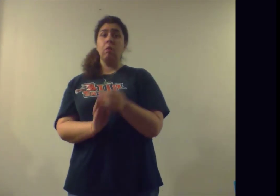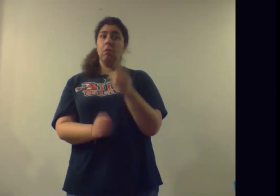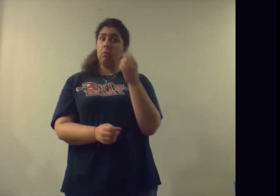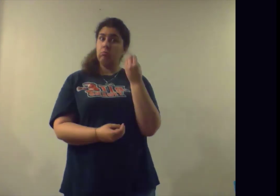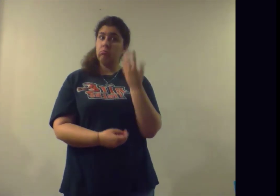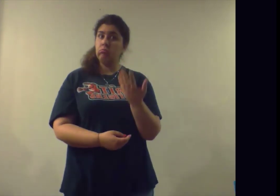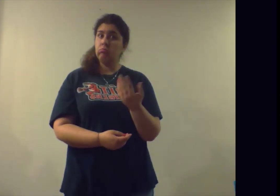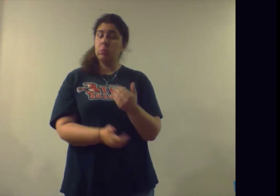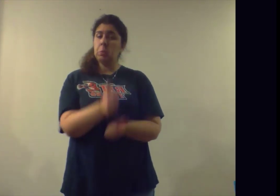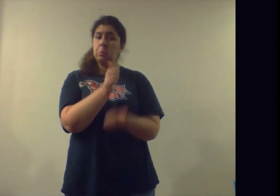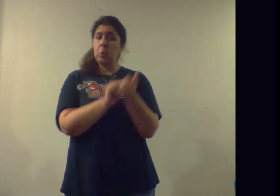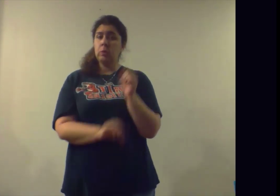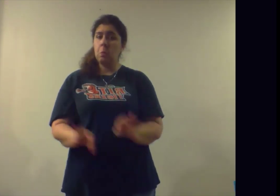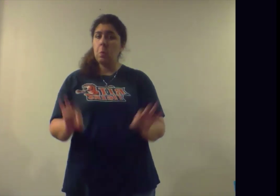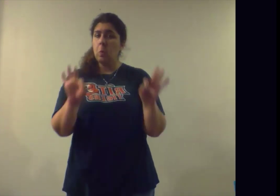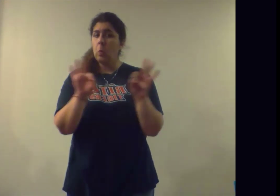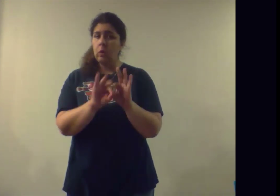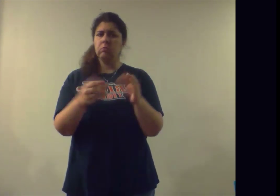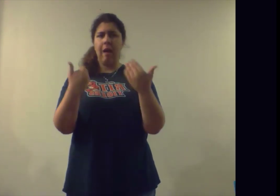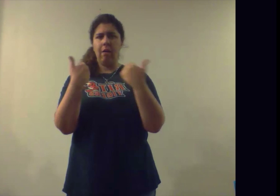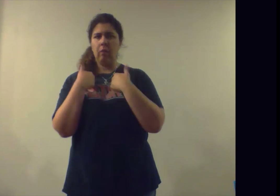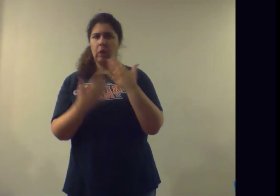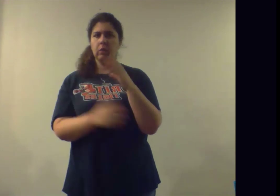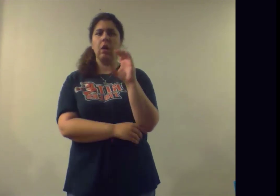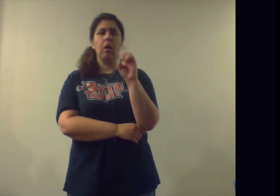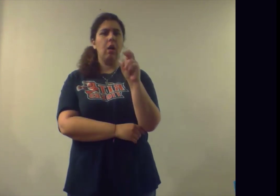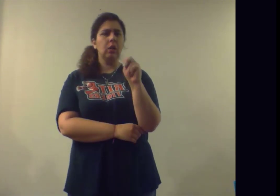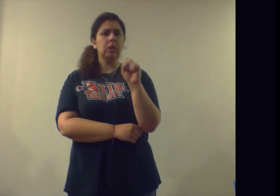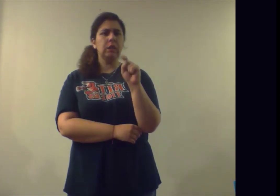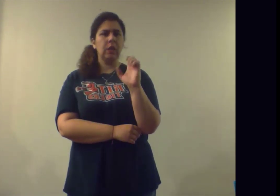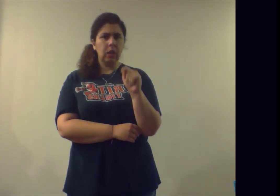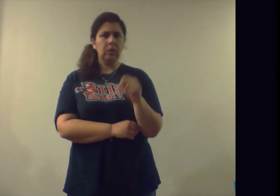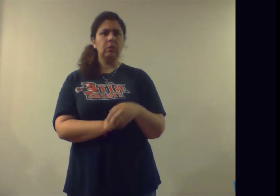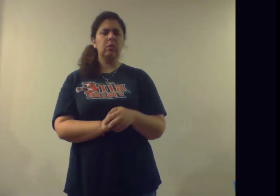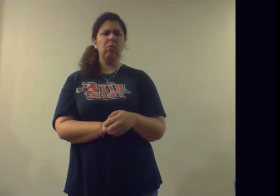and most importantly in this new story, there was suddenly consent.